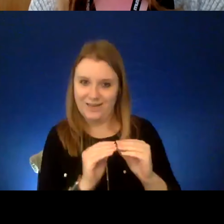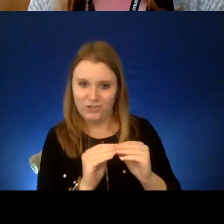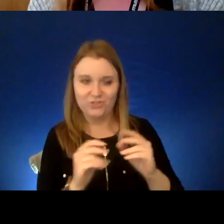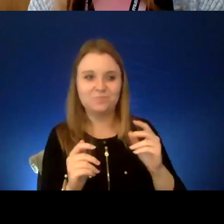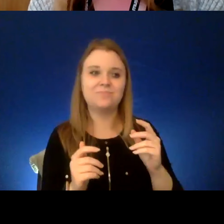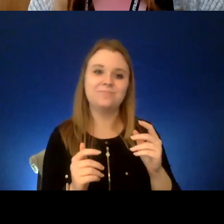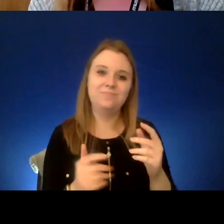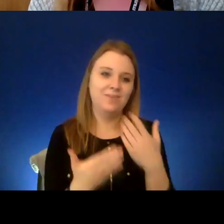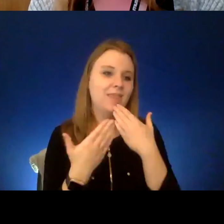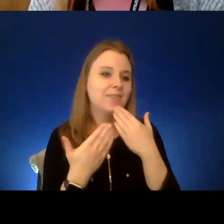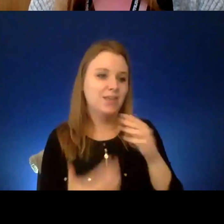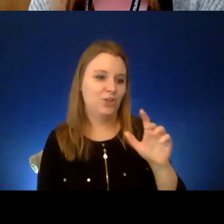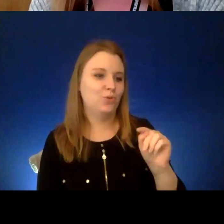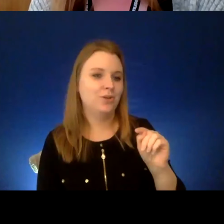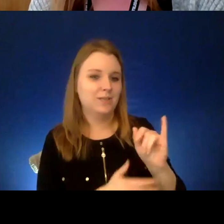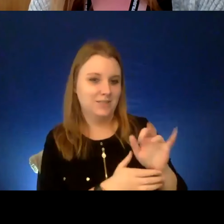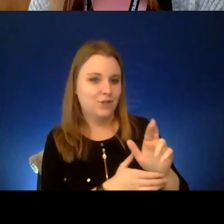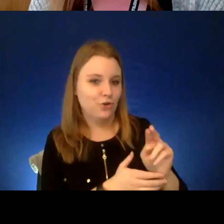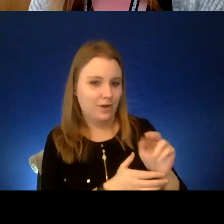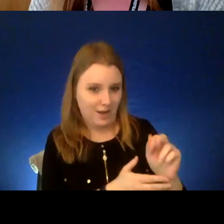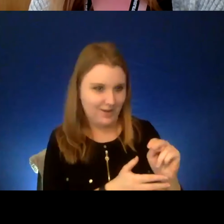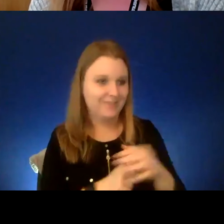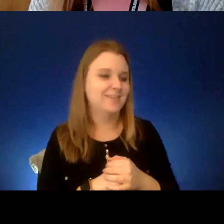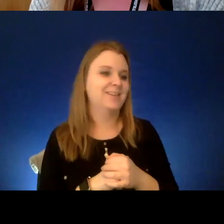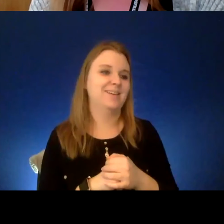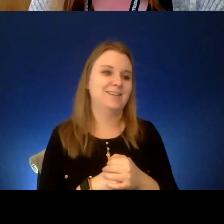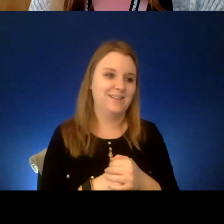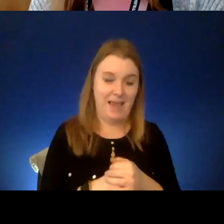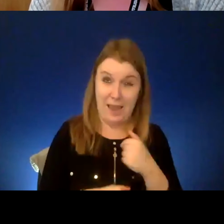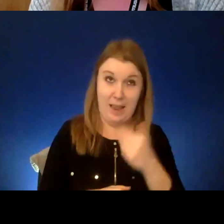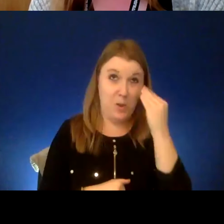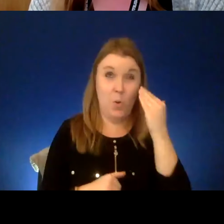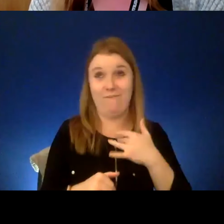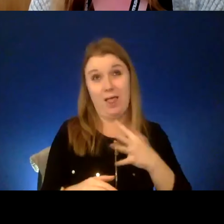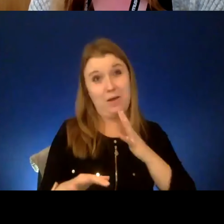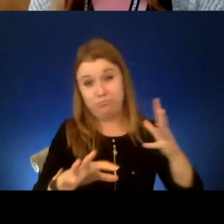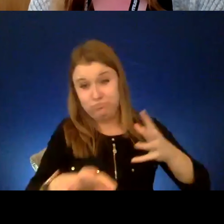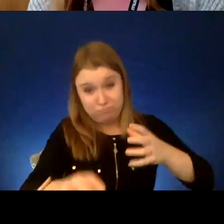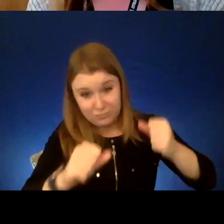Thank you, Tiernan. (chuckles) I know, this is like, gotta talk really fast so I can get this all done in 20 minutes.